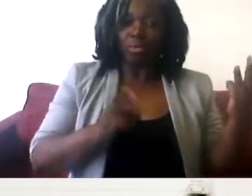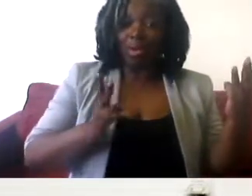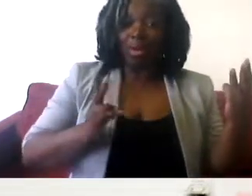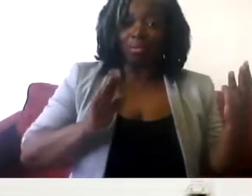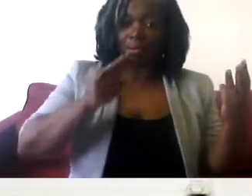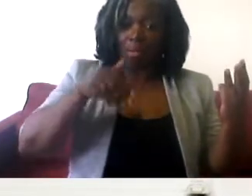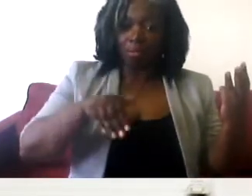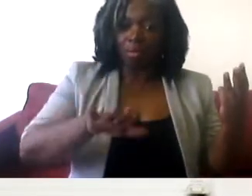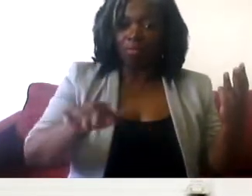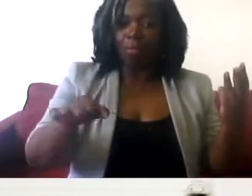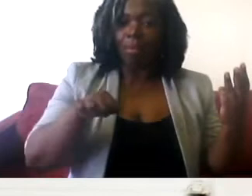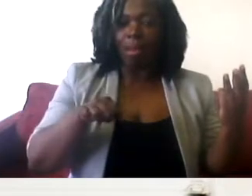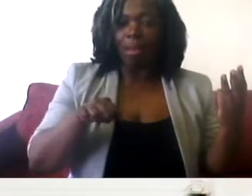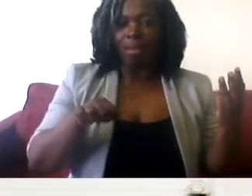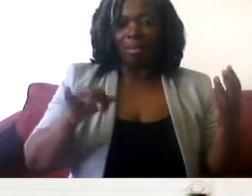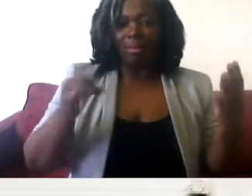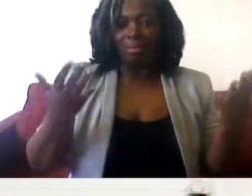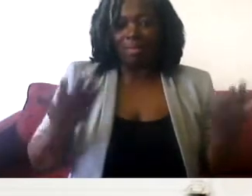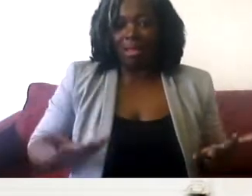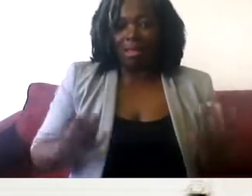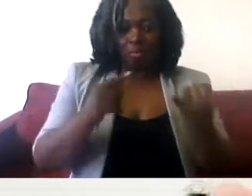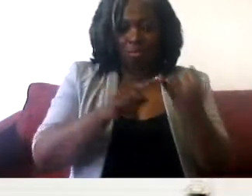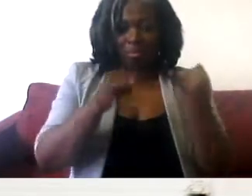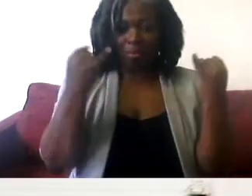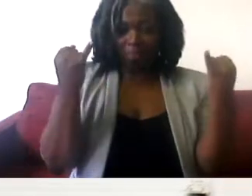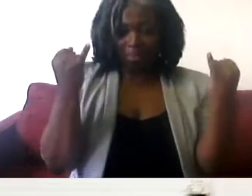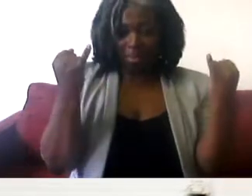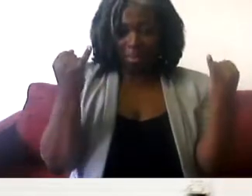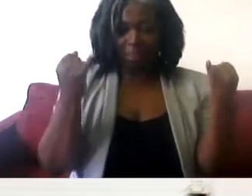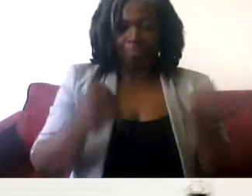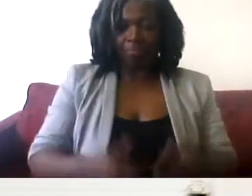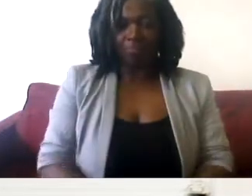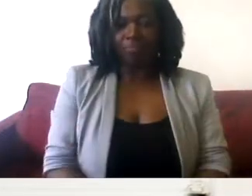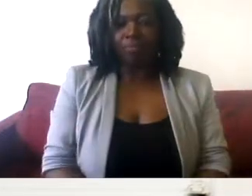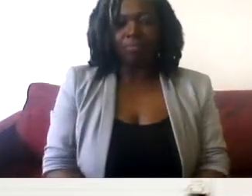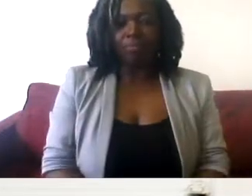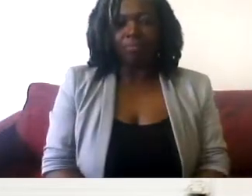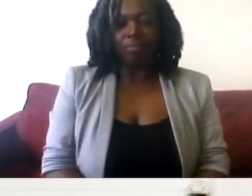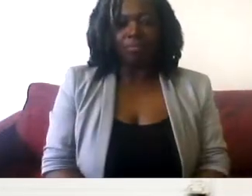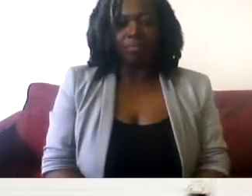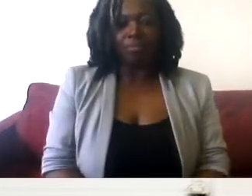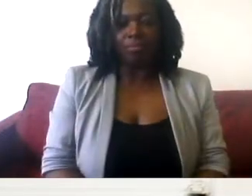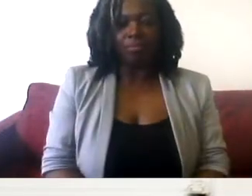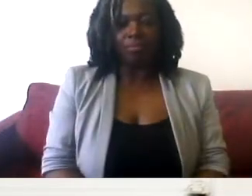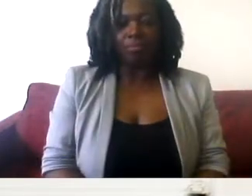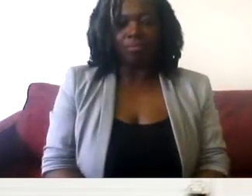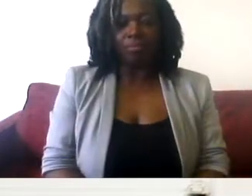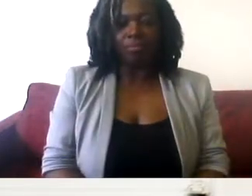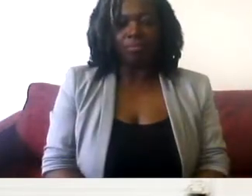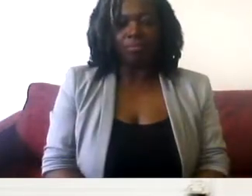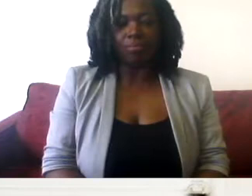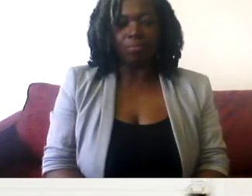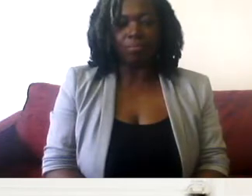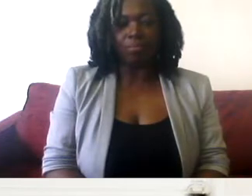will demonstrate now using my pinky